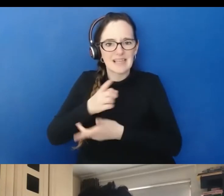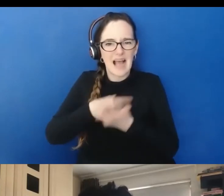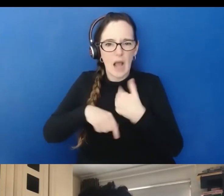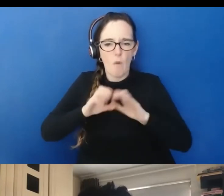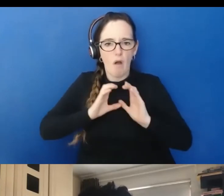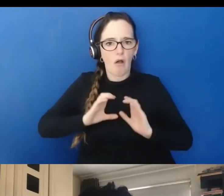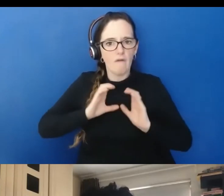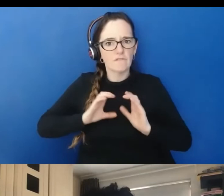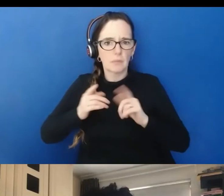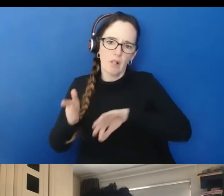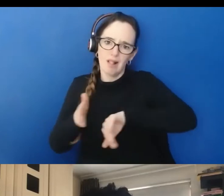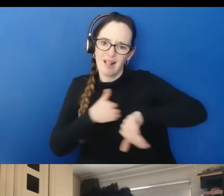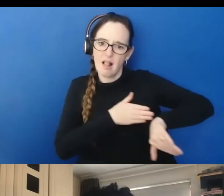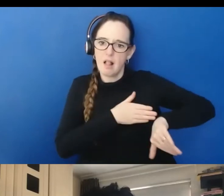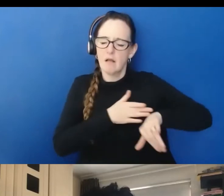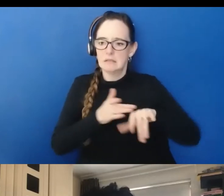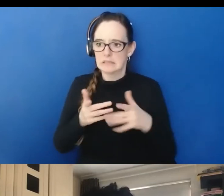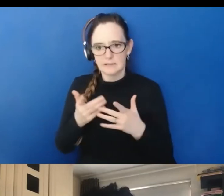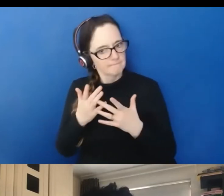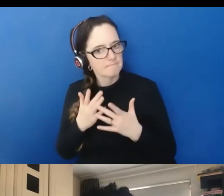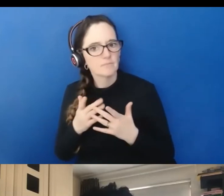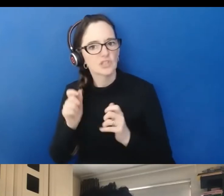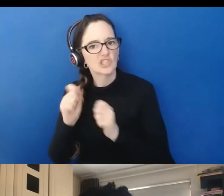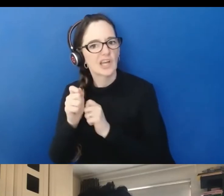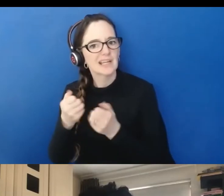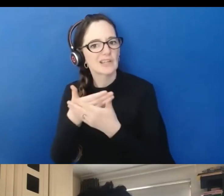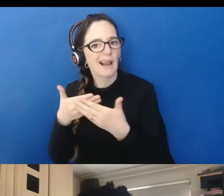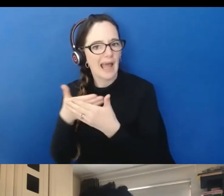accessible language. But again, we have our fights internally because